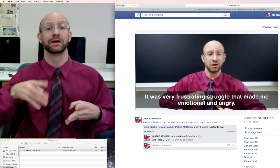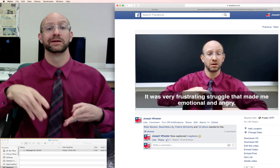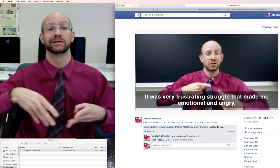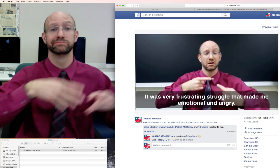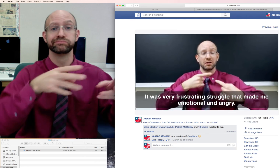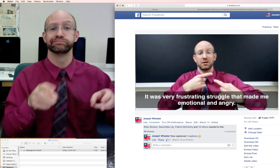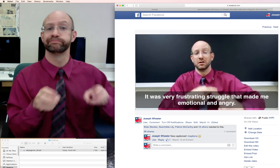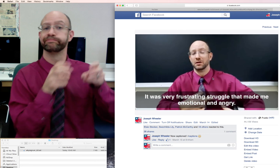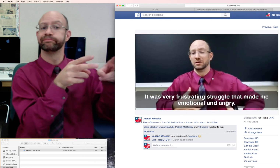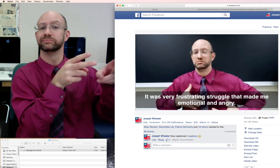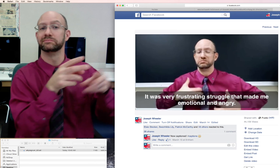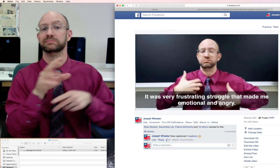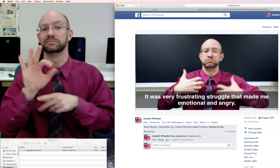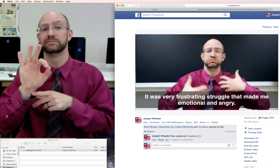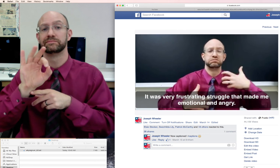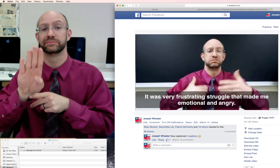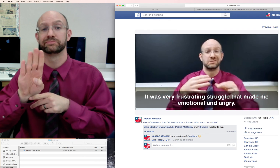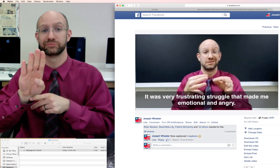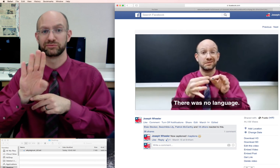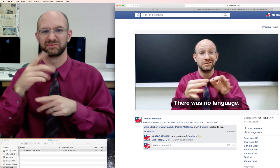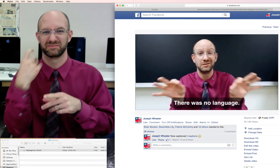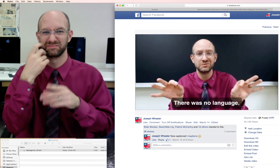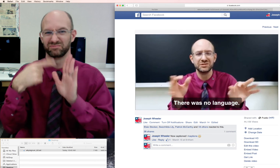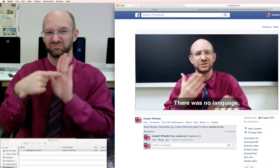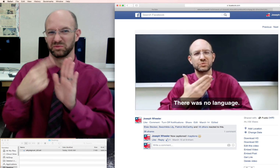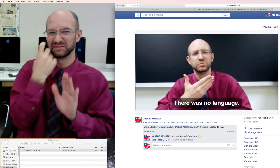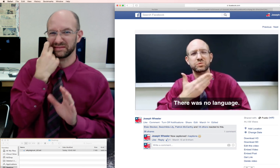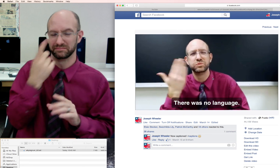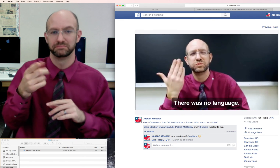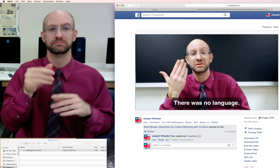Then upload it onto Facebook like I just showed you.